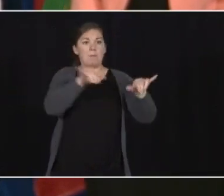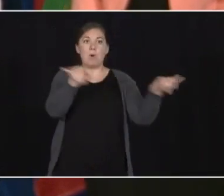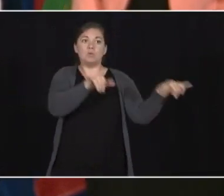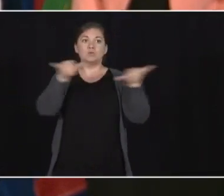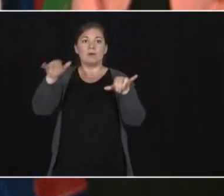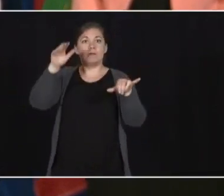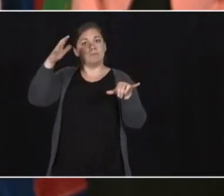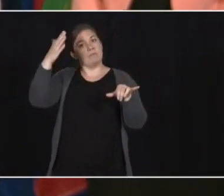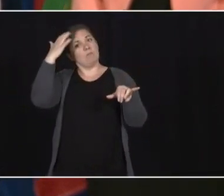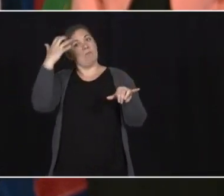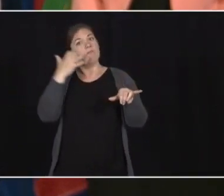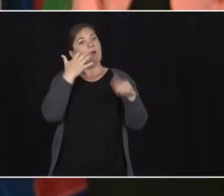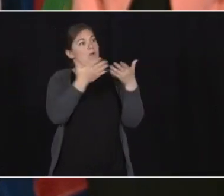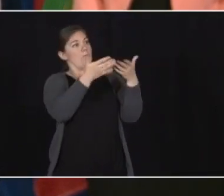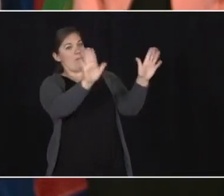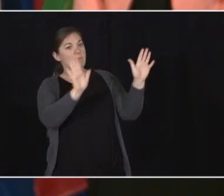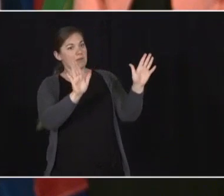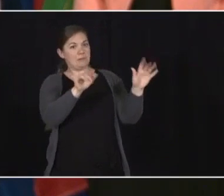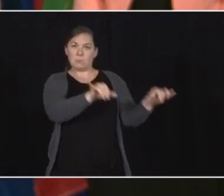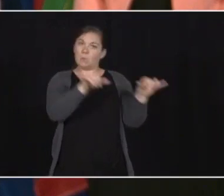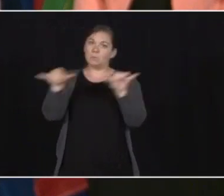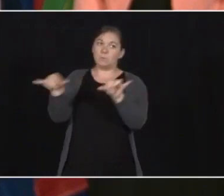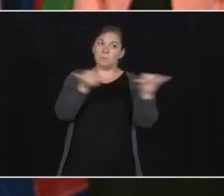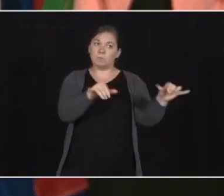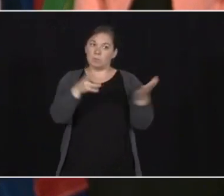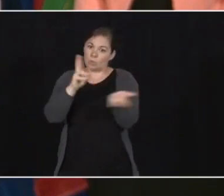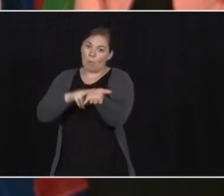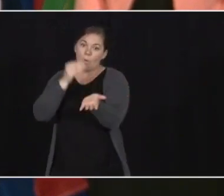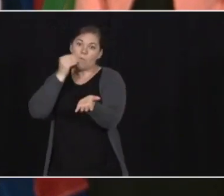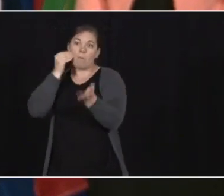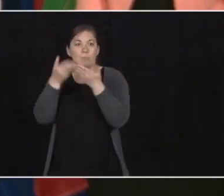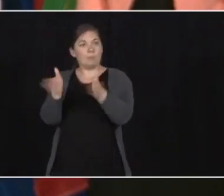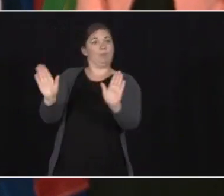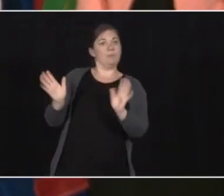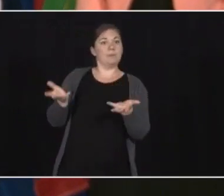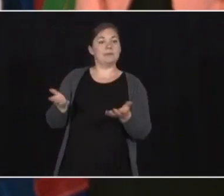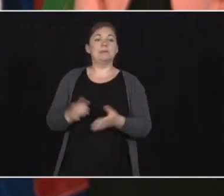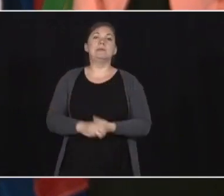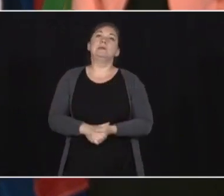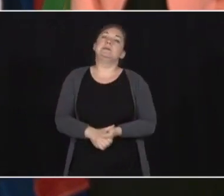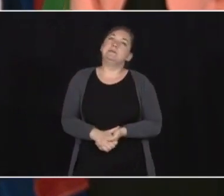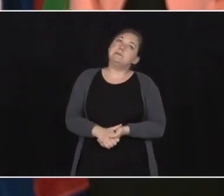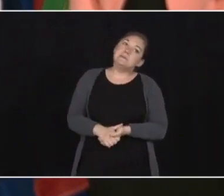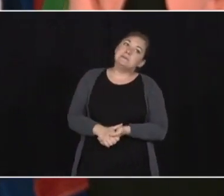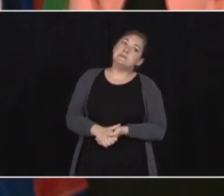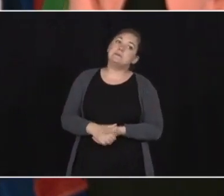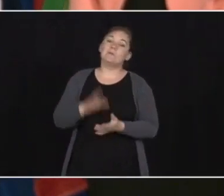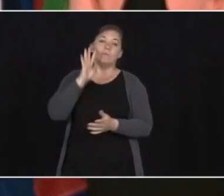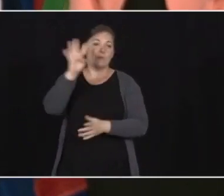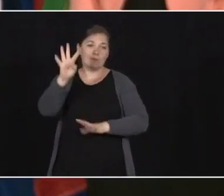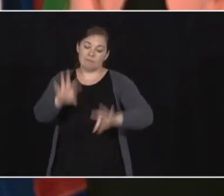with a system like we have with our hospitals? Once we get in front of the table and get